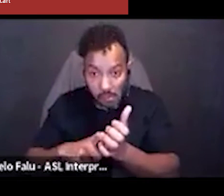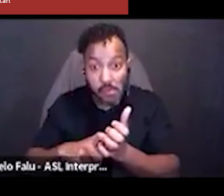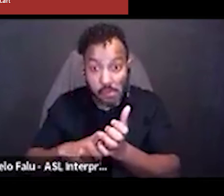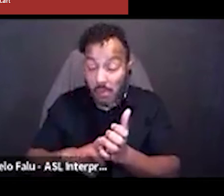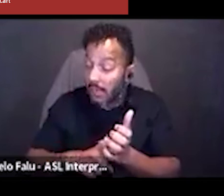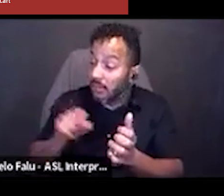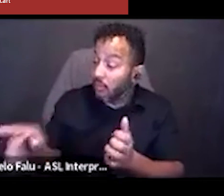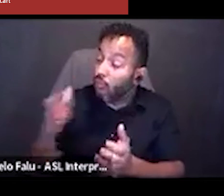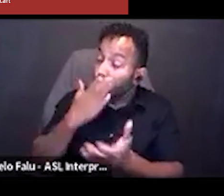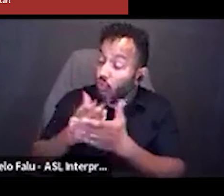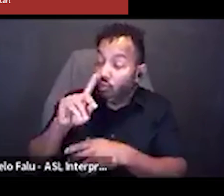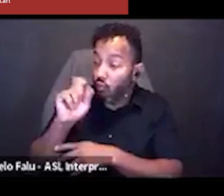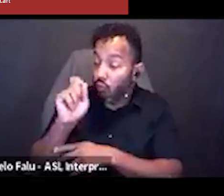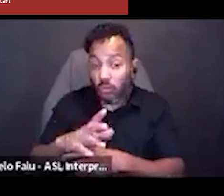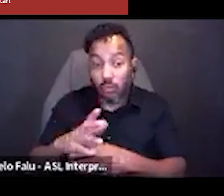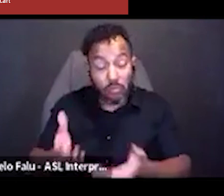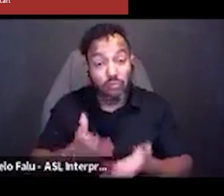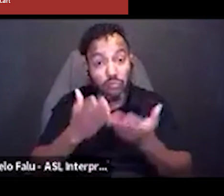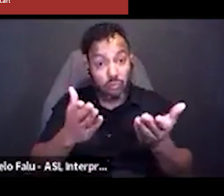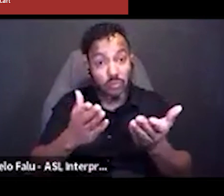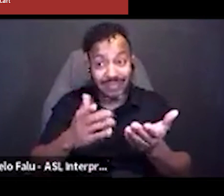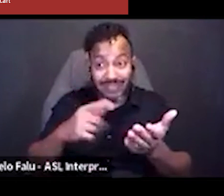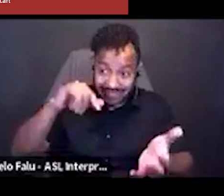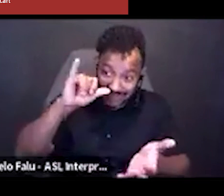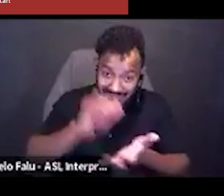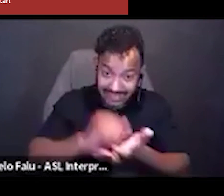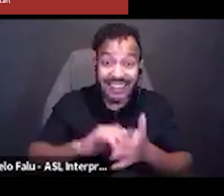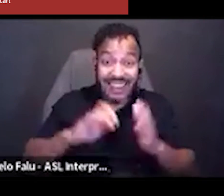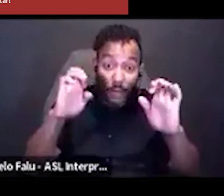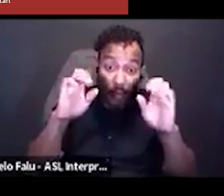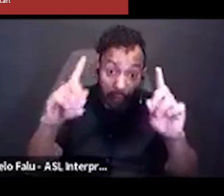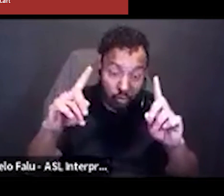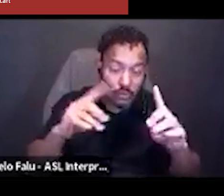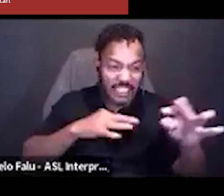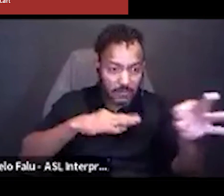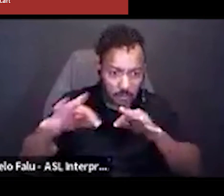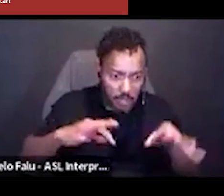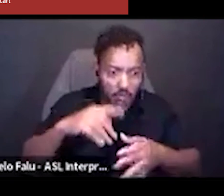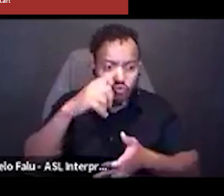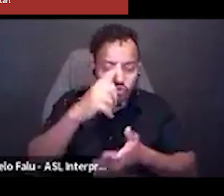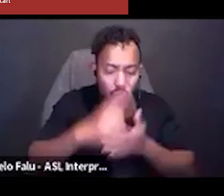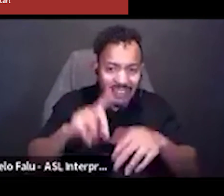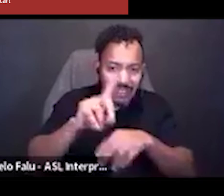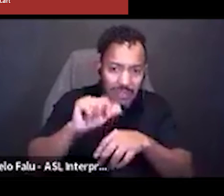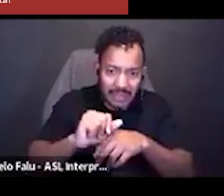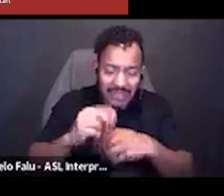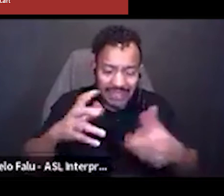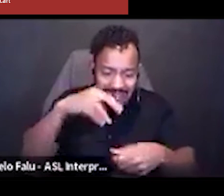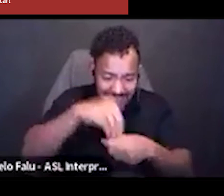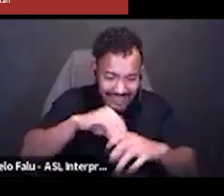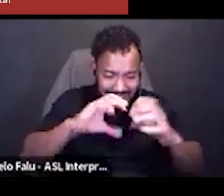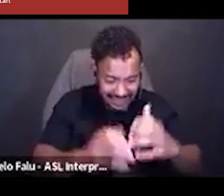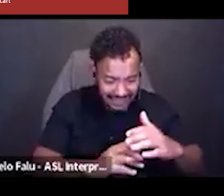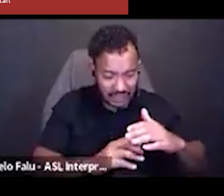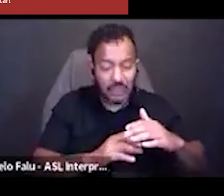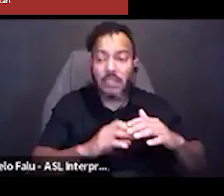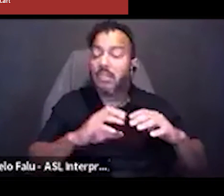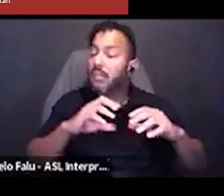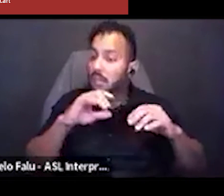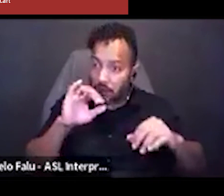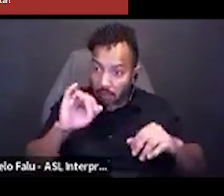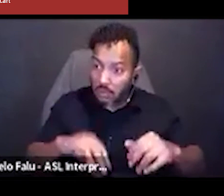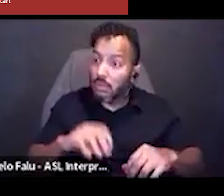I think having that education is needed knowing that because it wasn't until my injury in